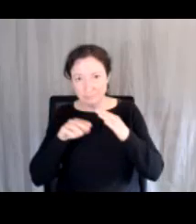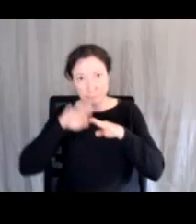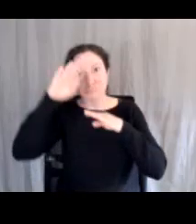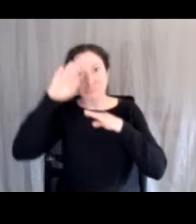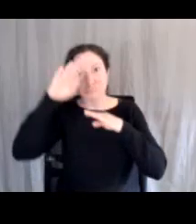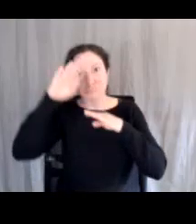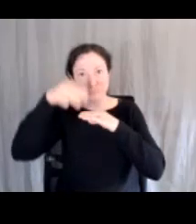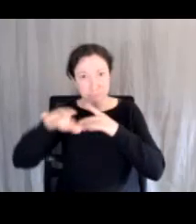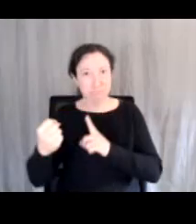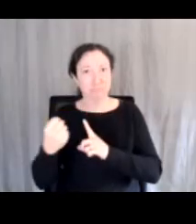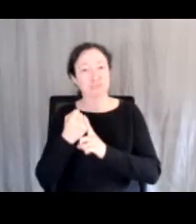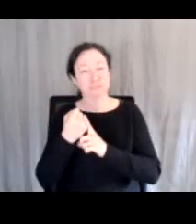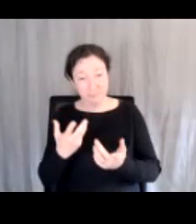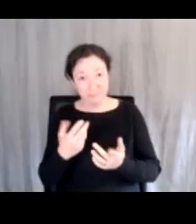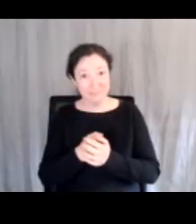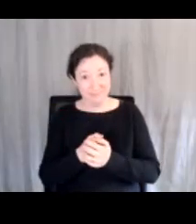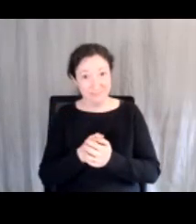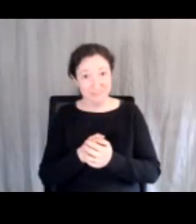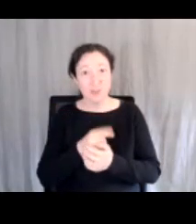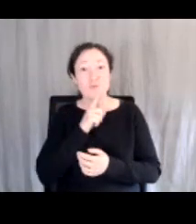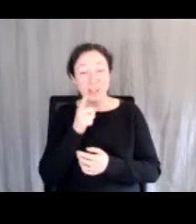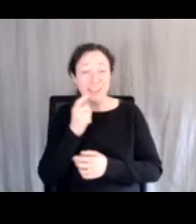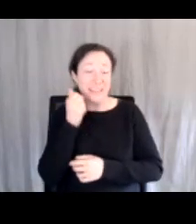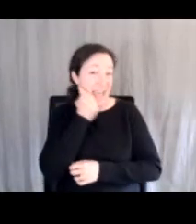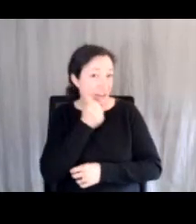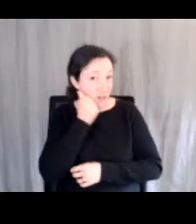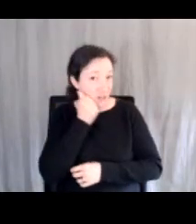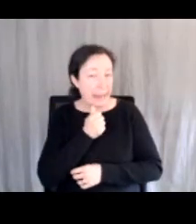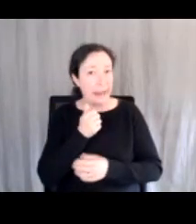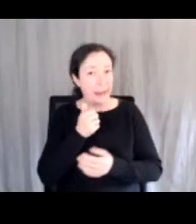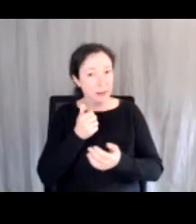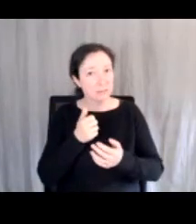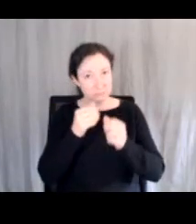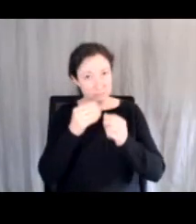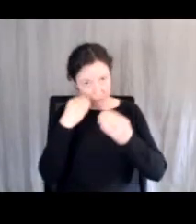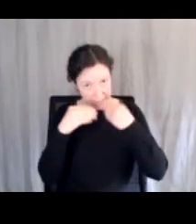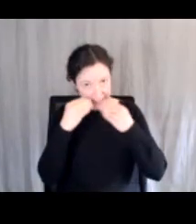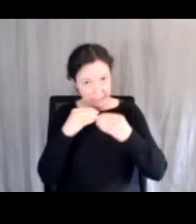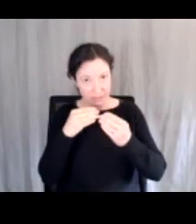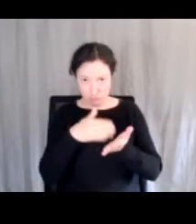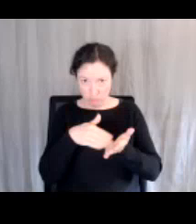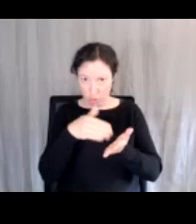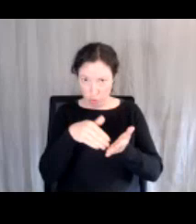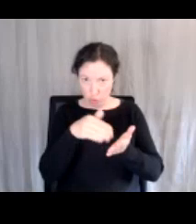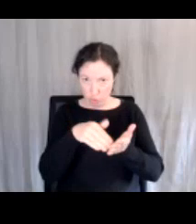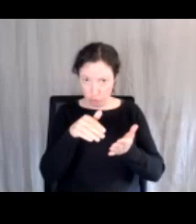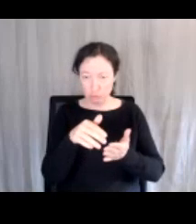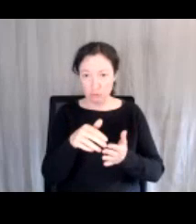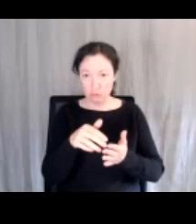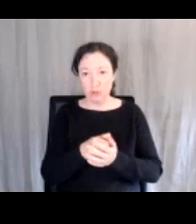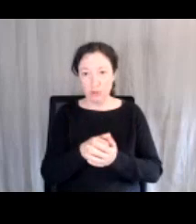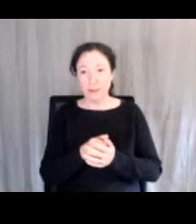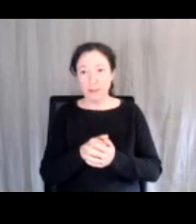30 grams three times a day, stay well hydrated. Your electrolyte balance is really important also for glucose metabolism.